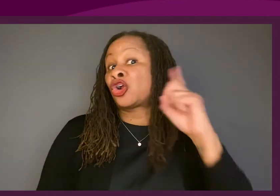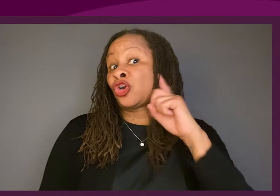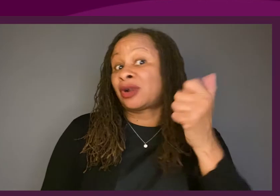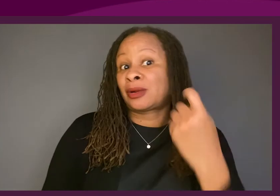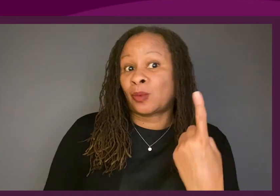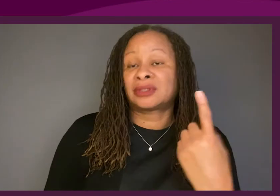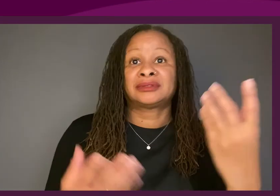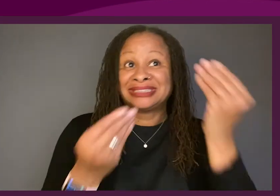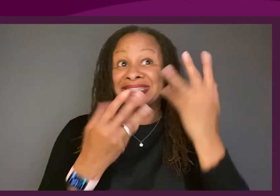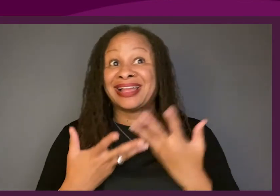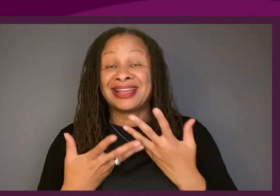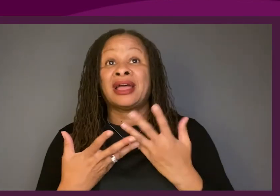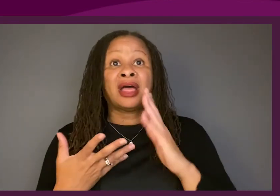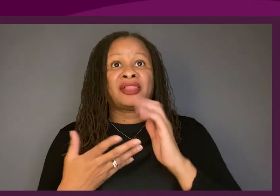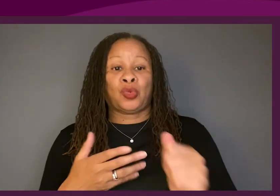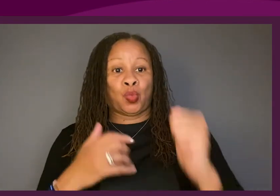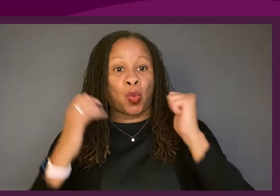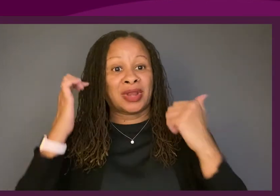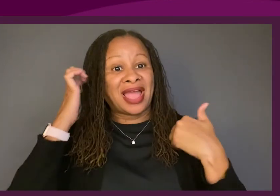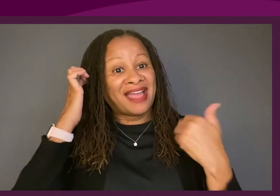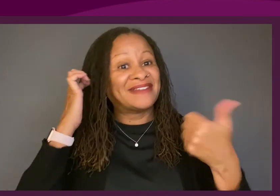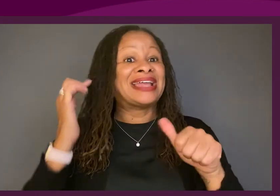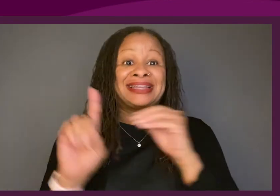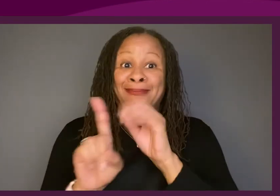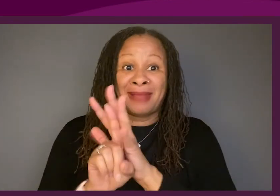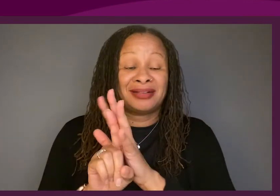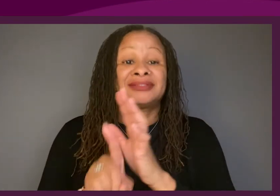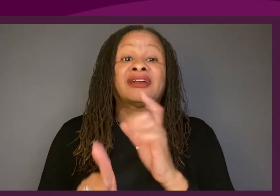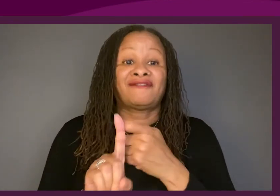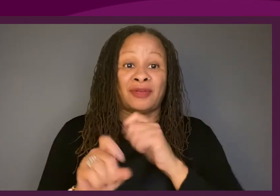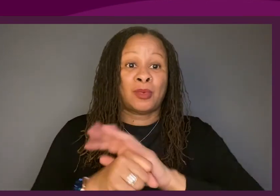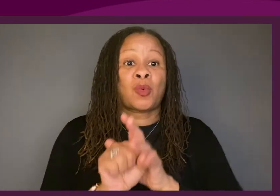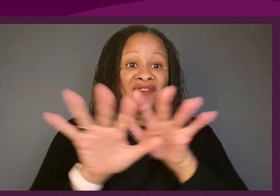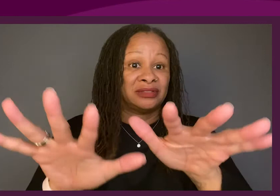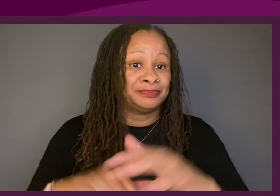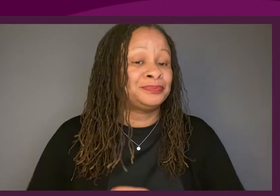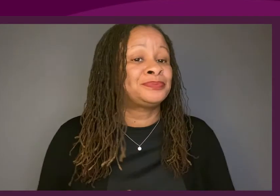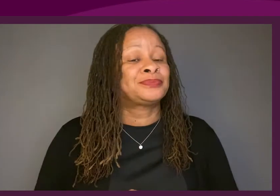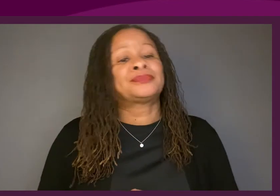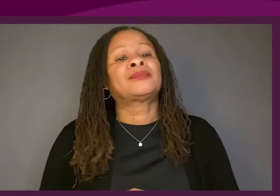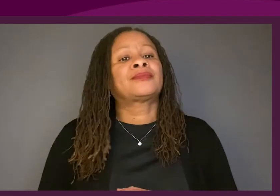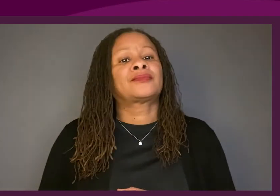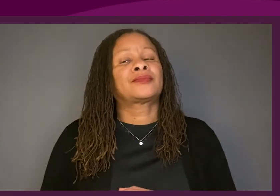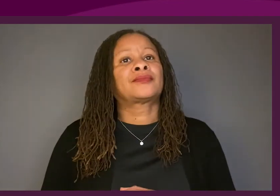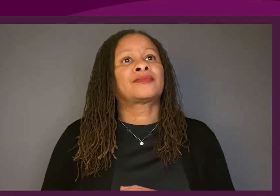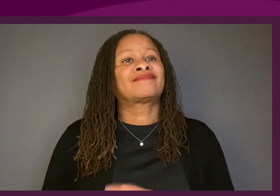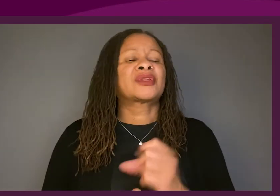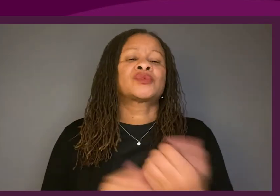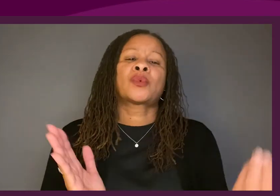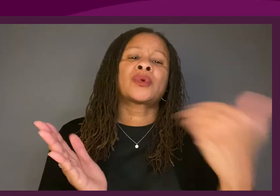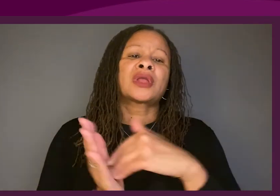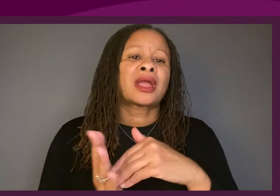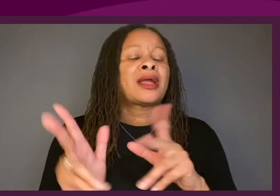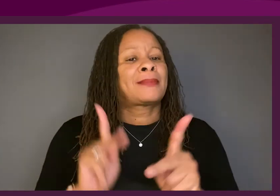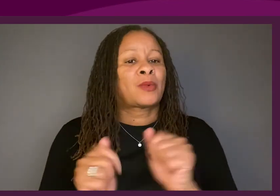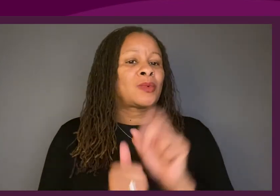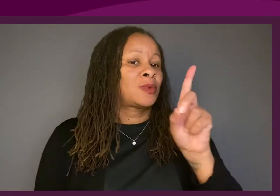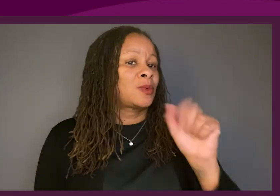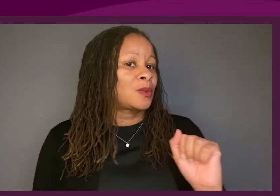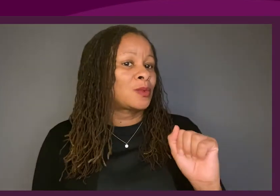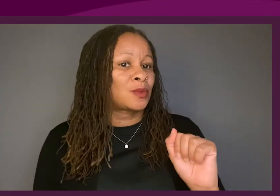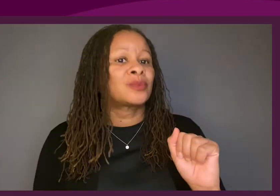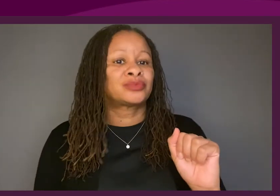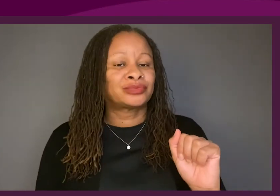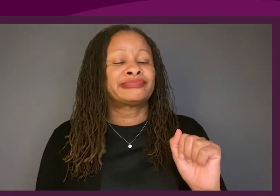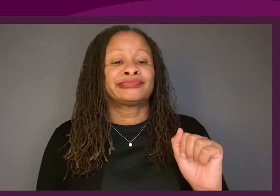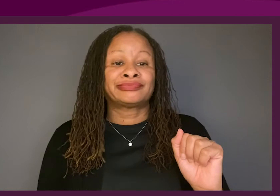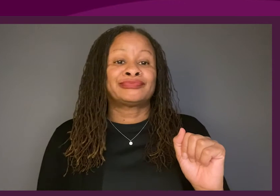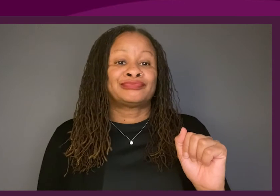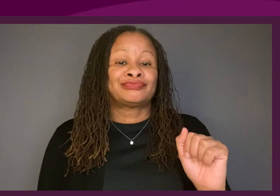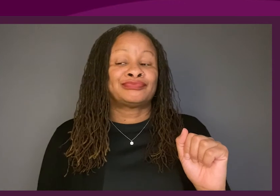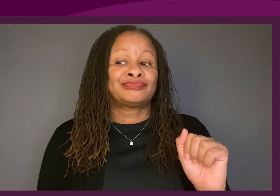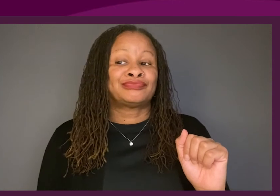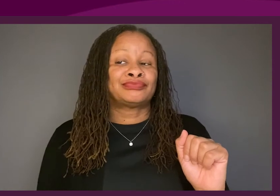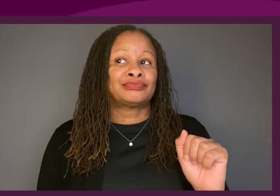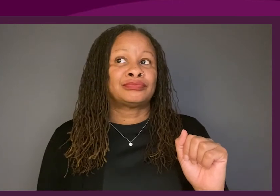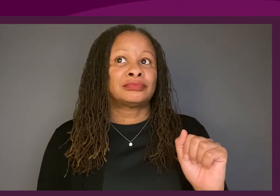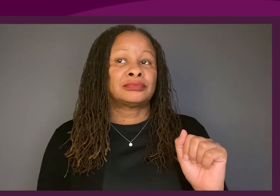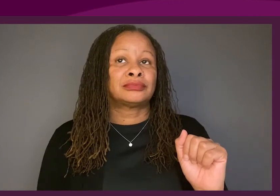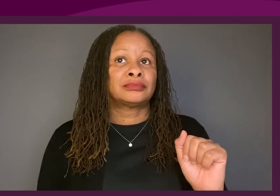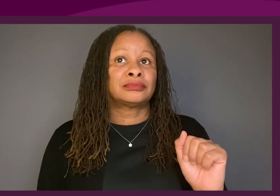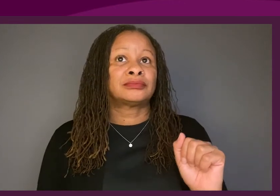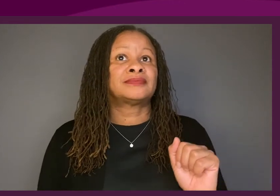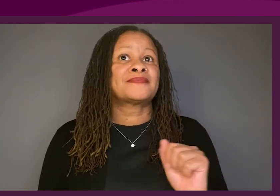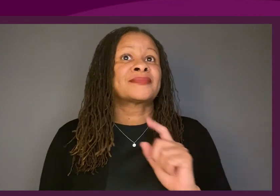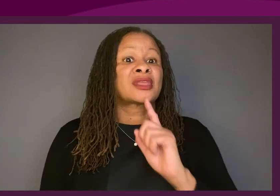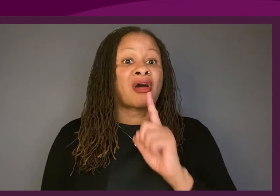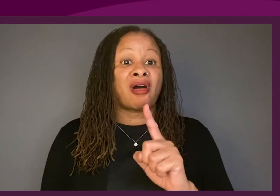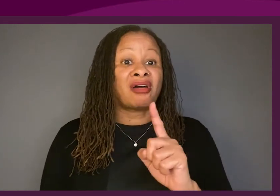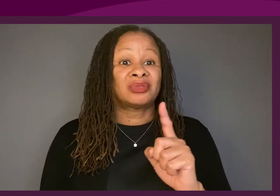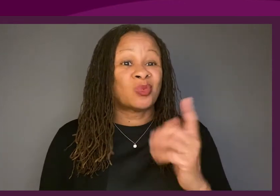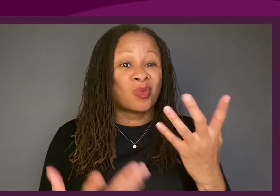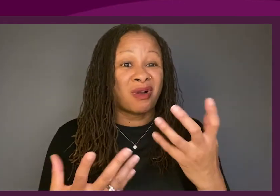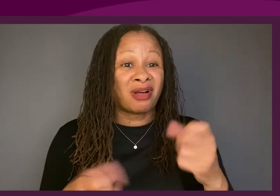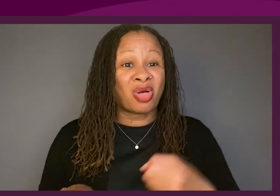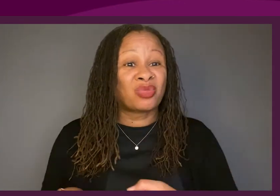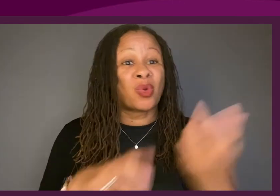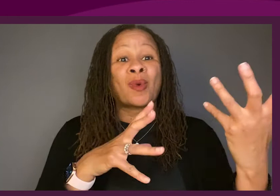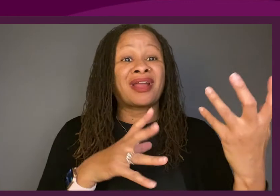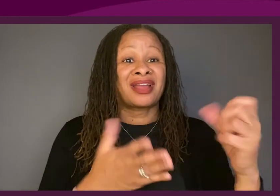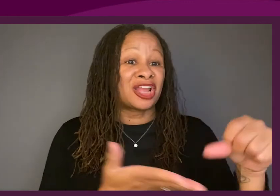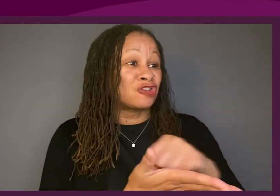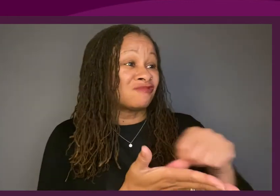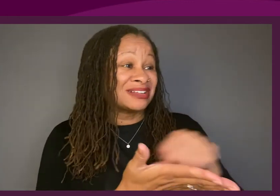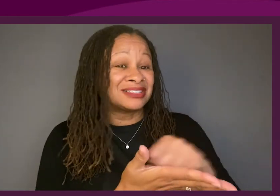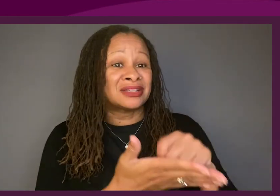And so again, people with disabilities are being discarded, erased, our lives are being